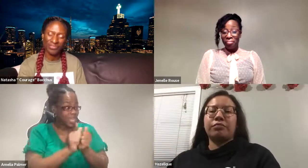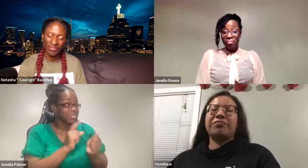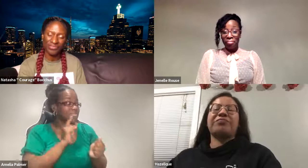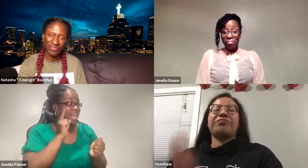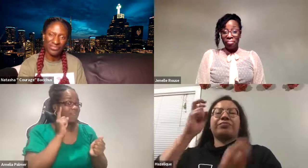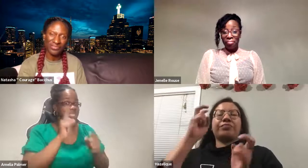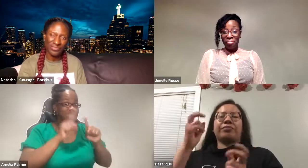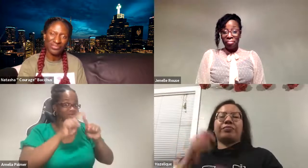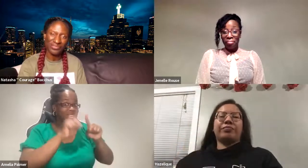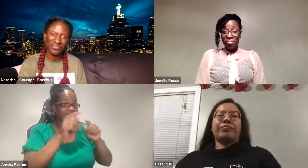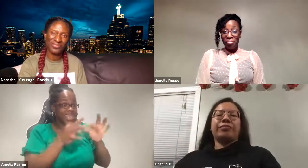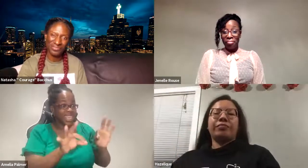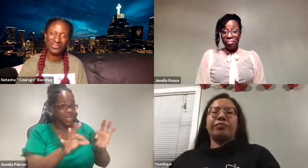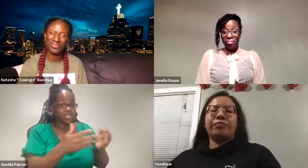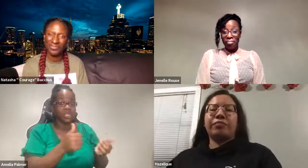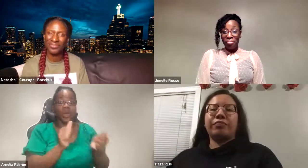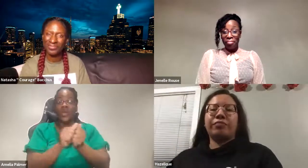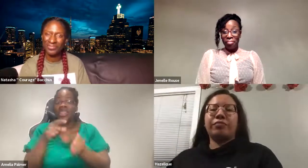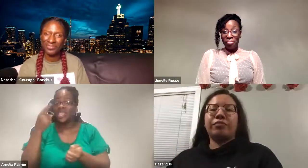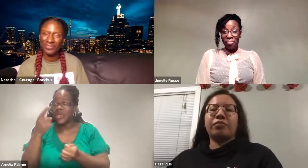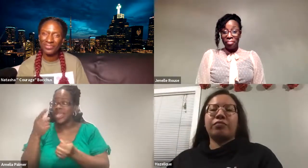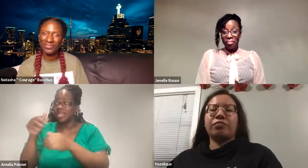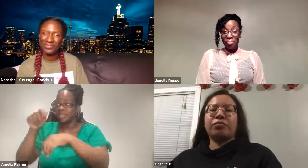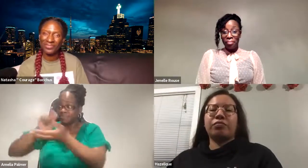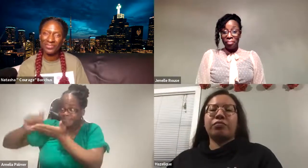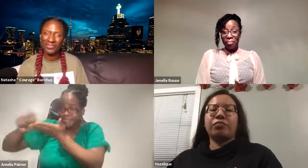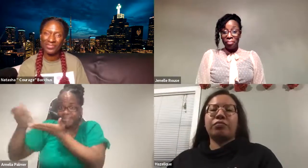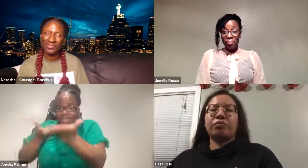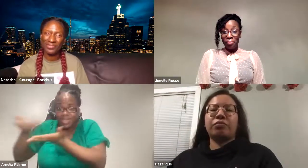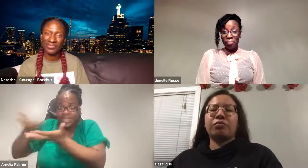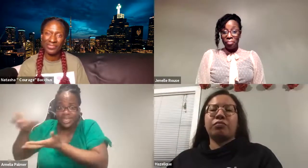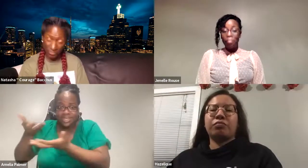to code switch within so many different languages. there's the deaf languages that we can use,